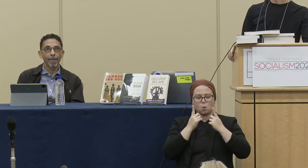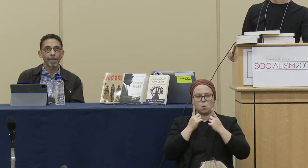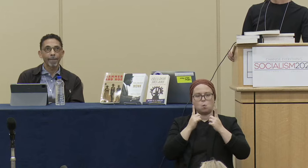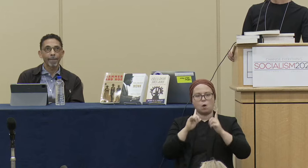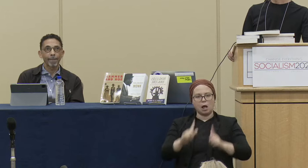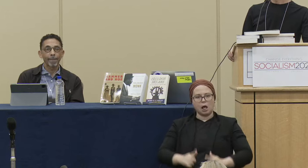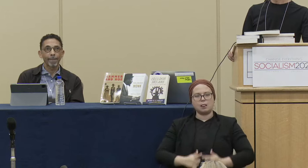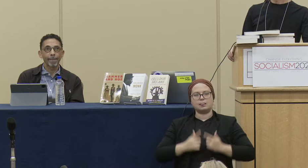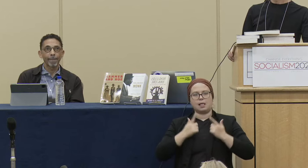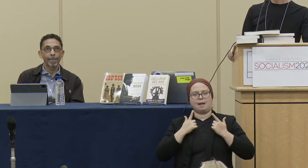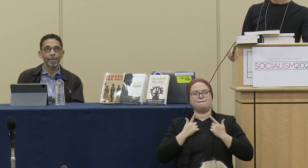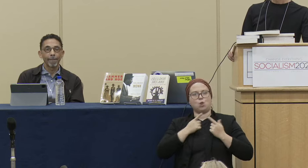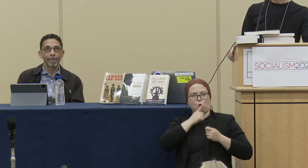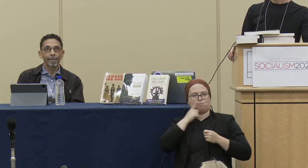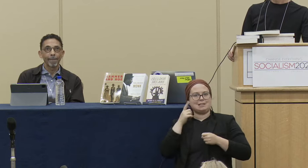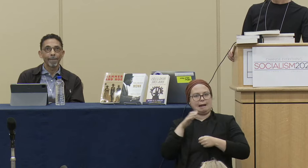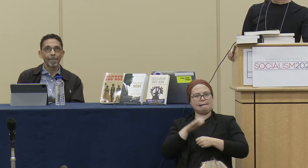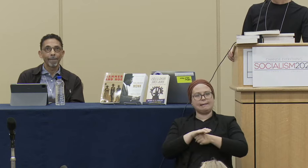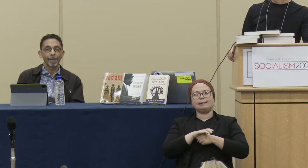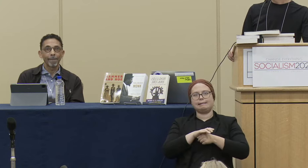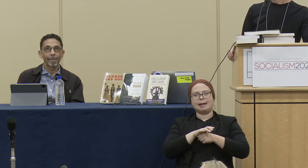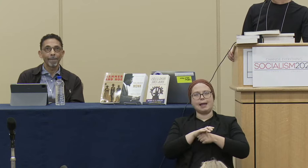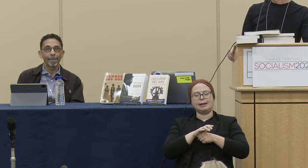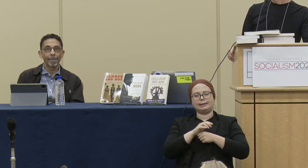And thinking about becoming, you know, a lifelong dedicated